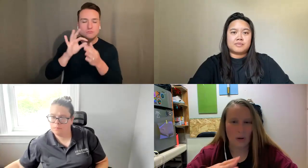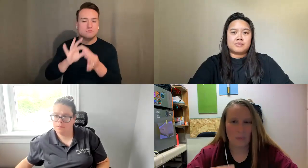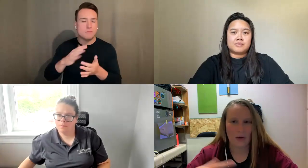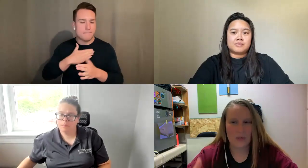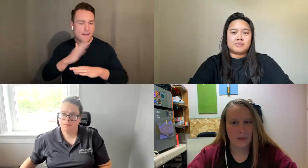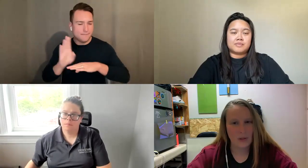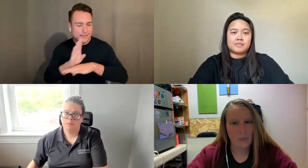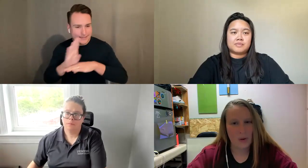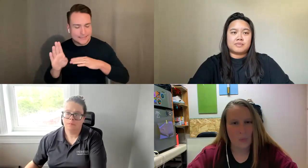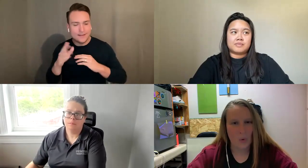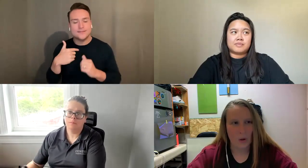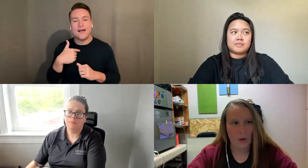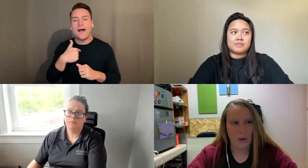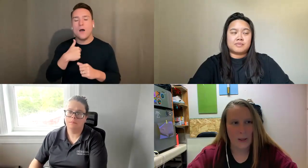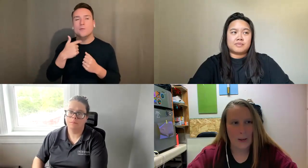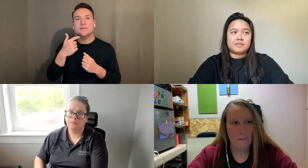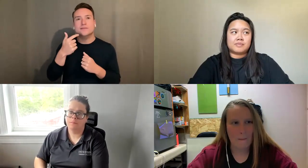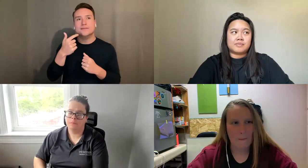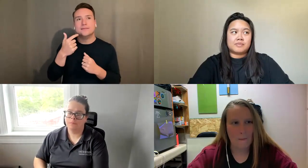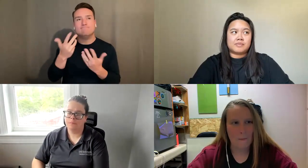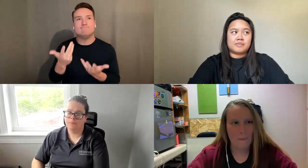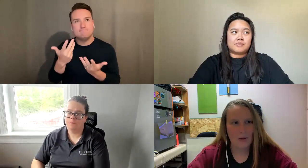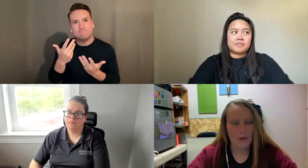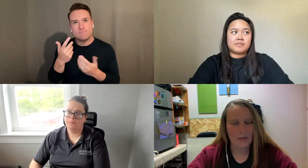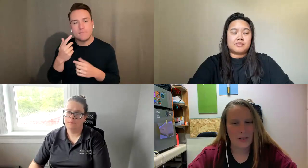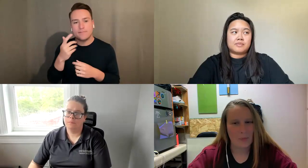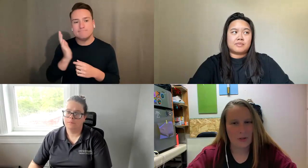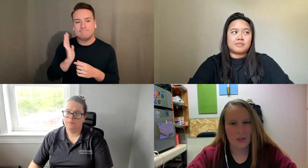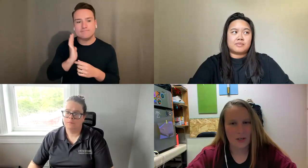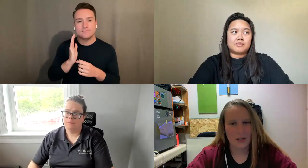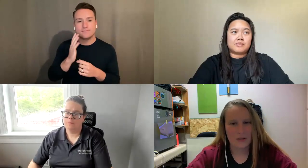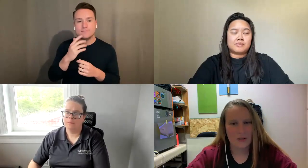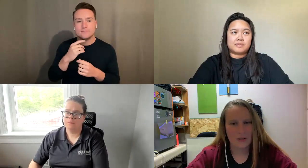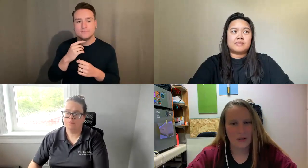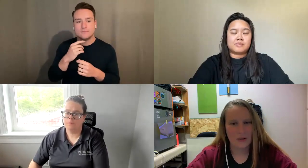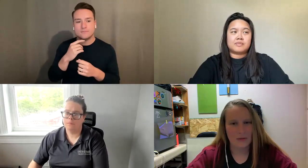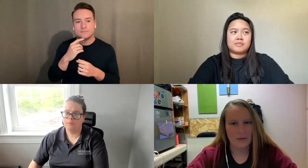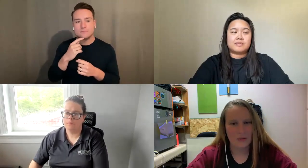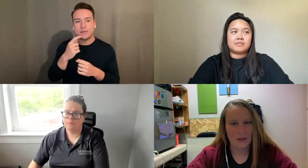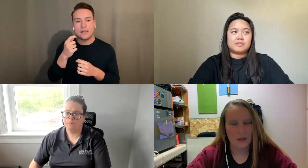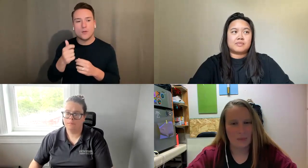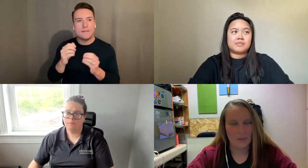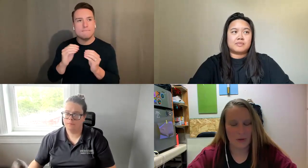I was a little bit more established, I guess. You know.